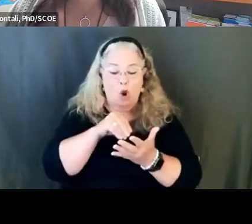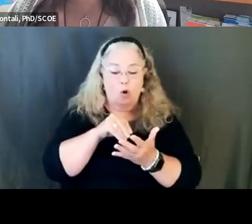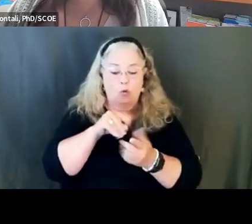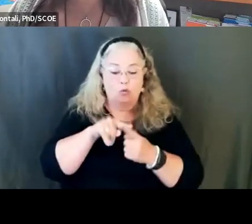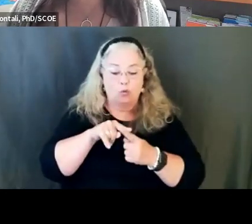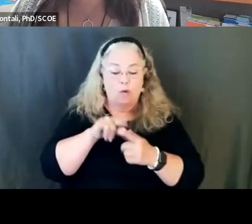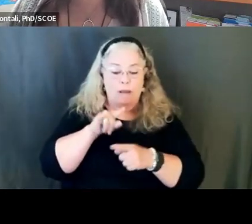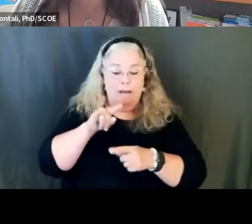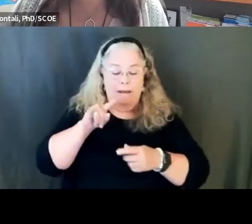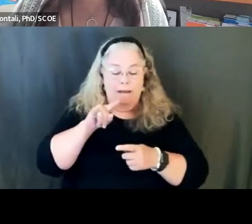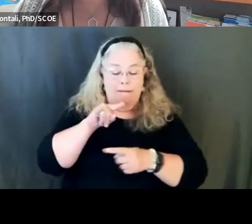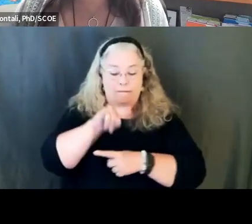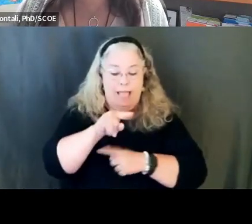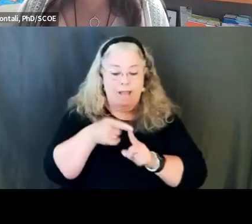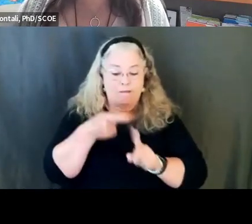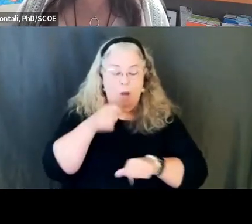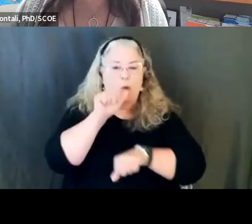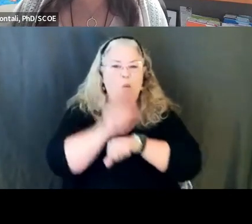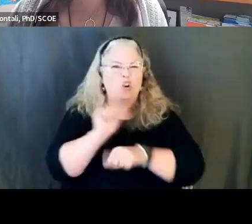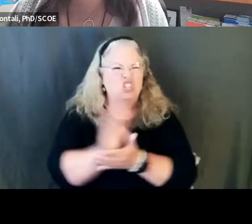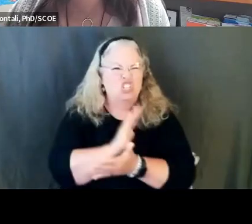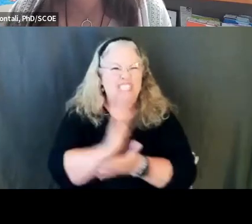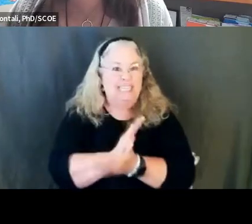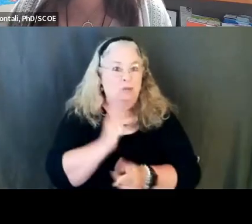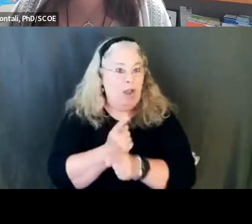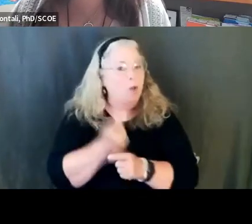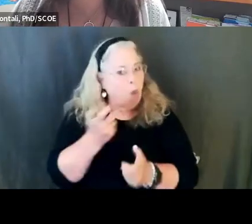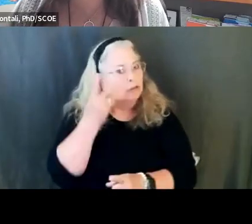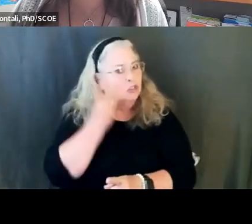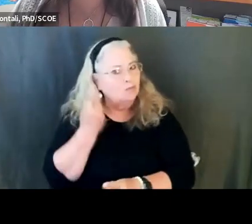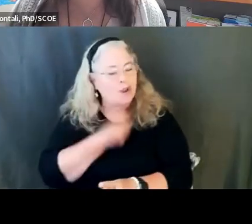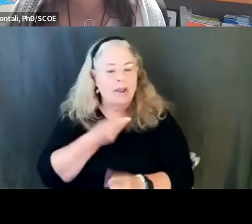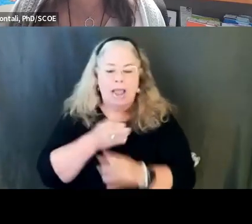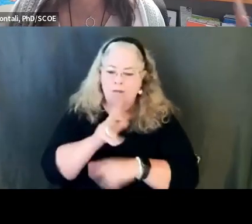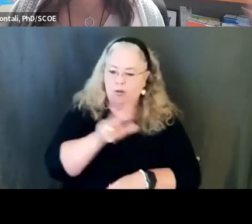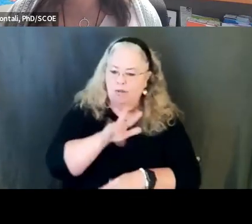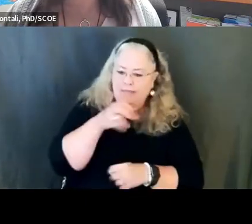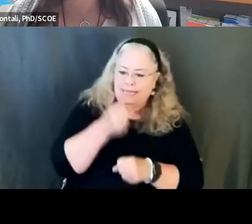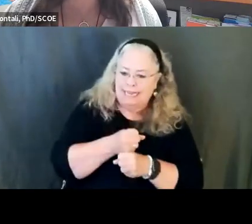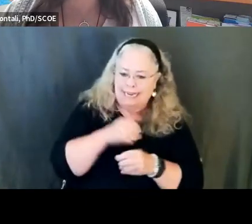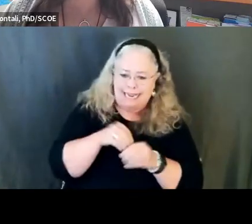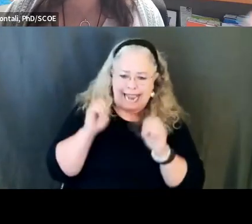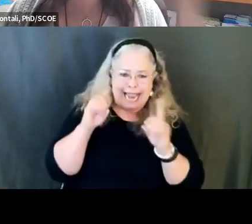that kind of says it all. I'm you know after 35 years in education from all the littles all